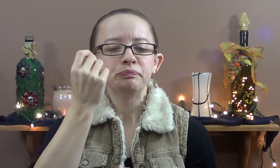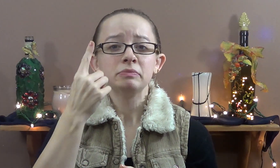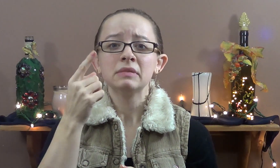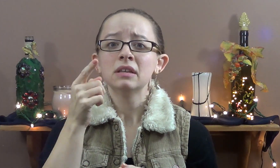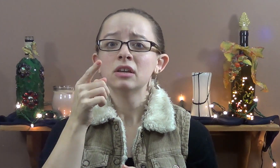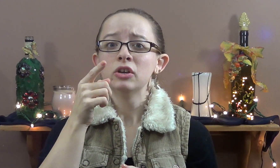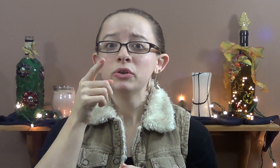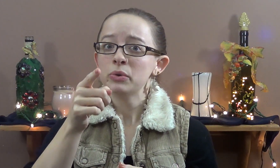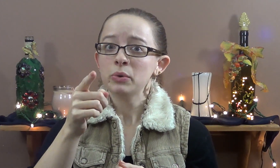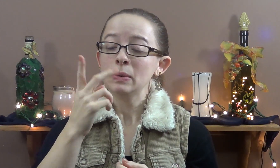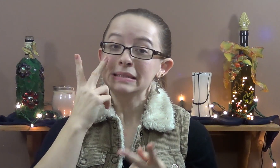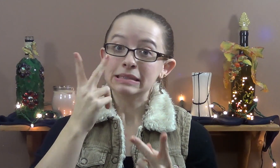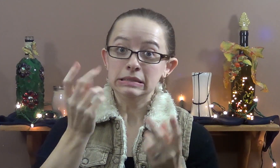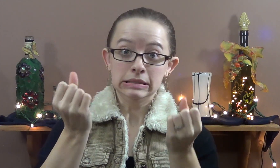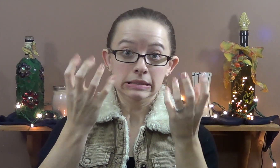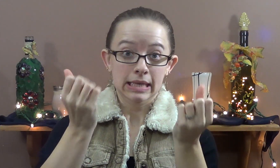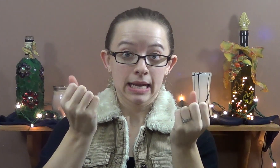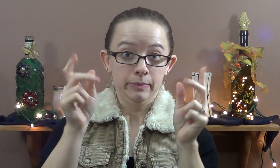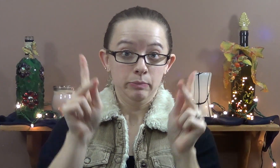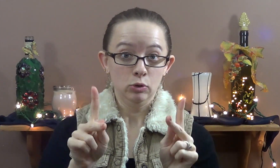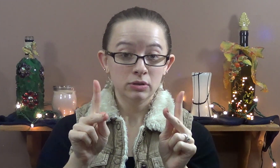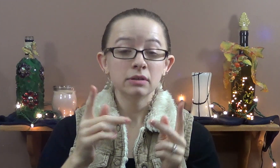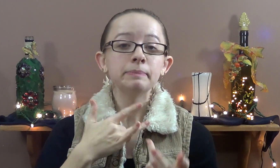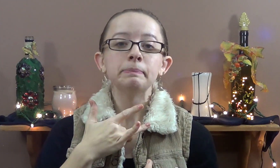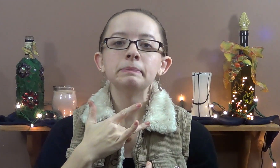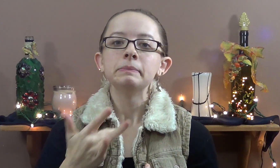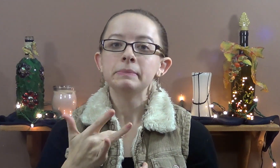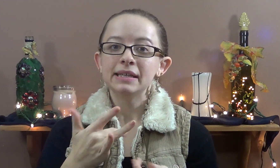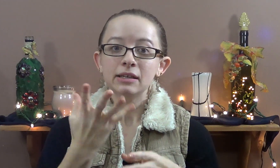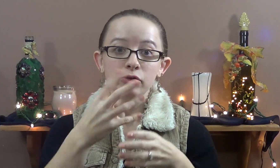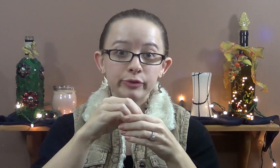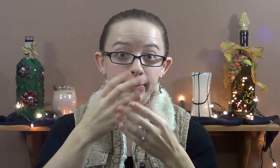For example when you are watching somebody